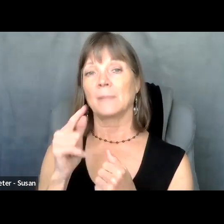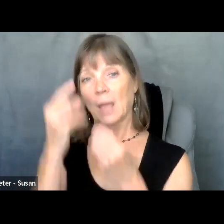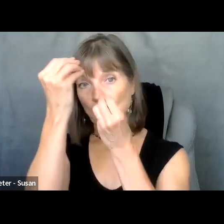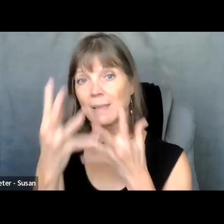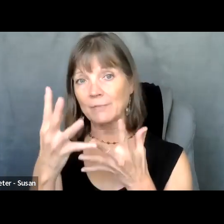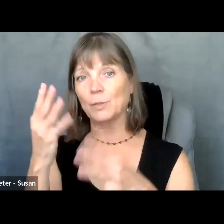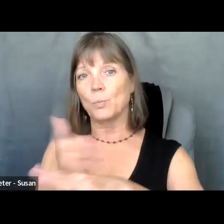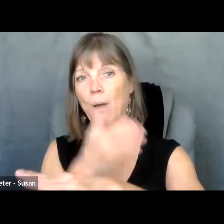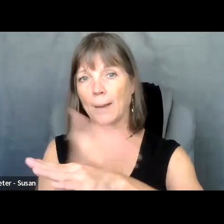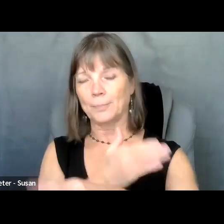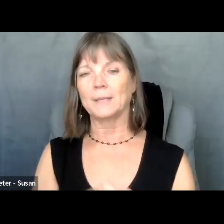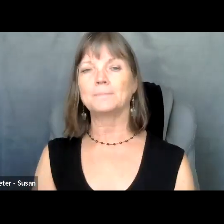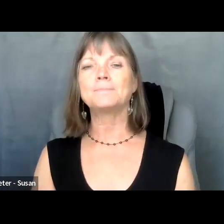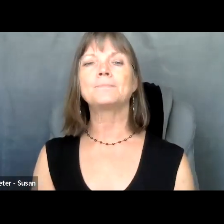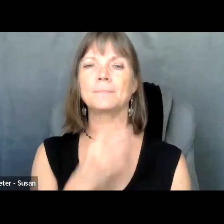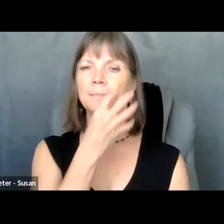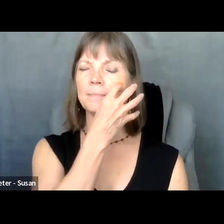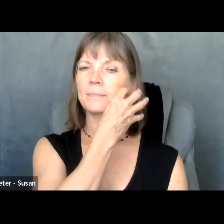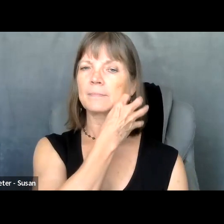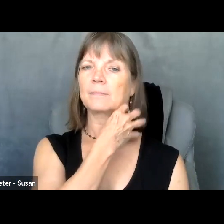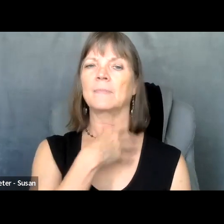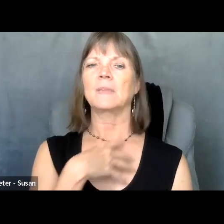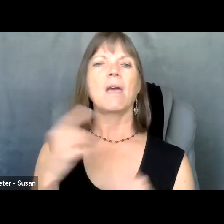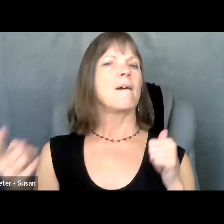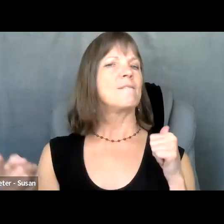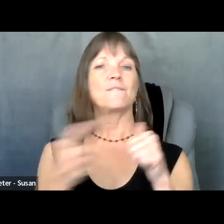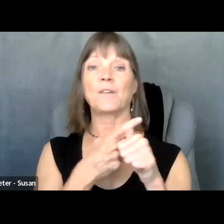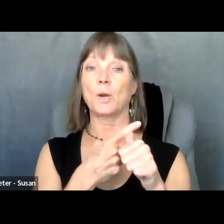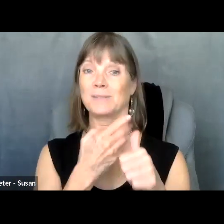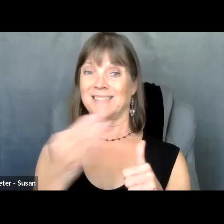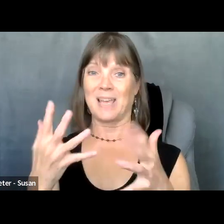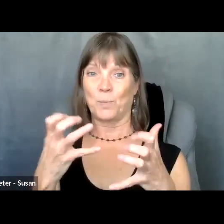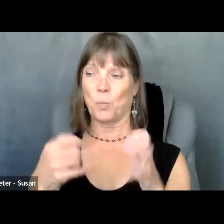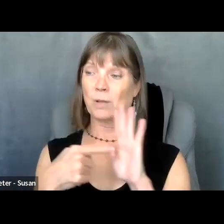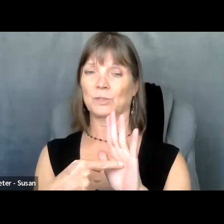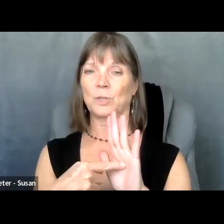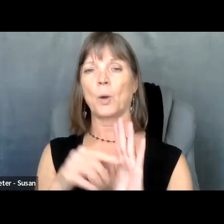Kelly Crosbie (she/her): So on the next slide. The very first thing we want to highlight is medicaid expansion.